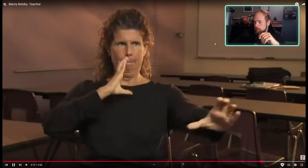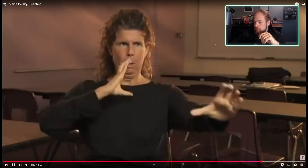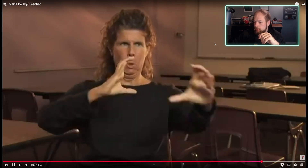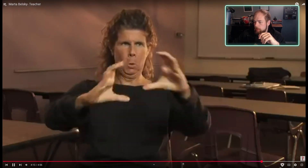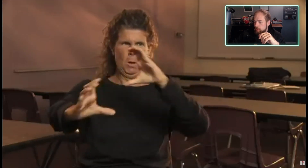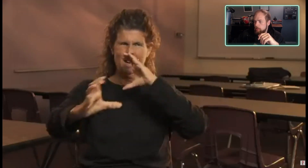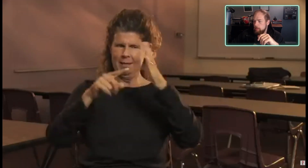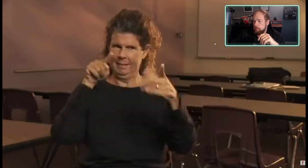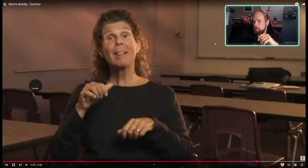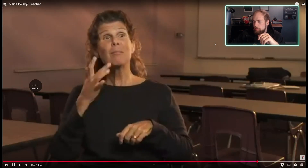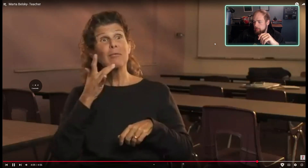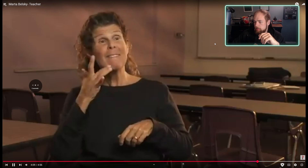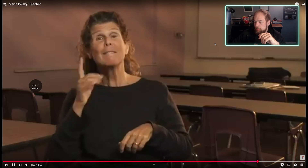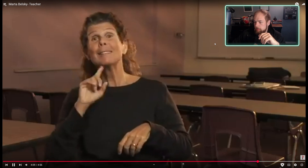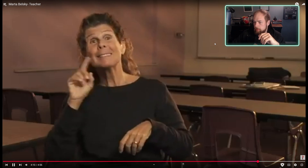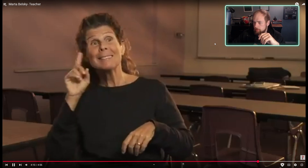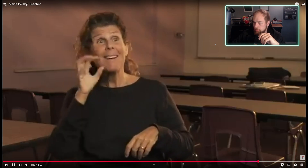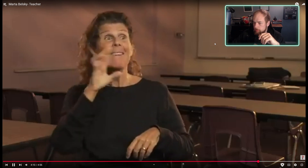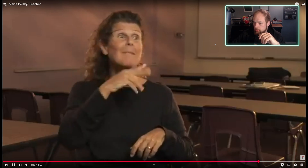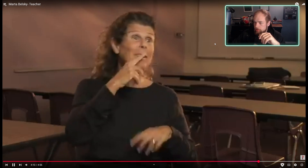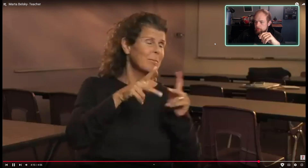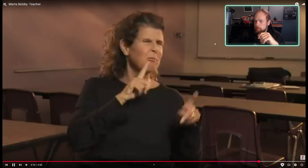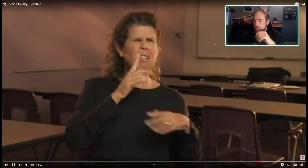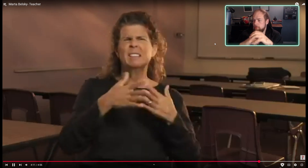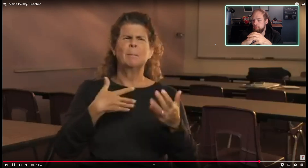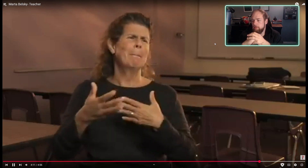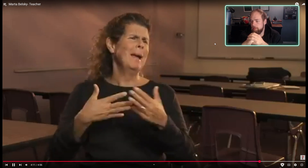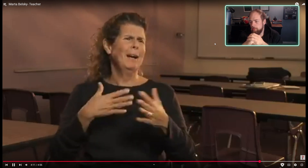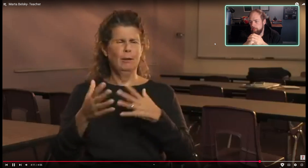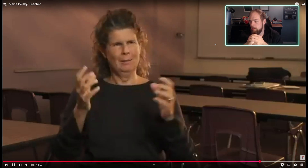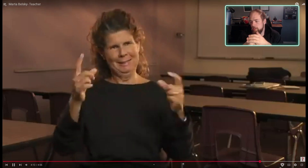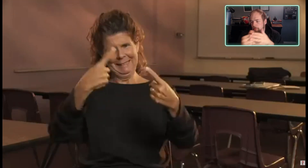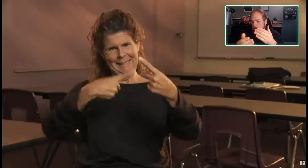of doesn't matter